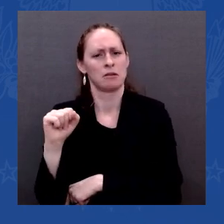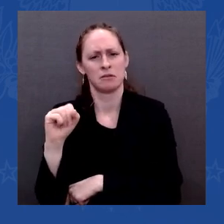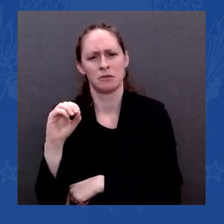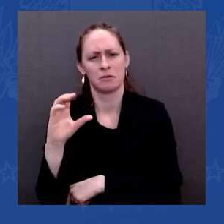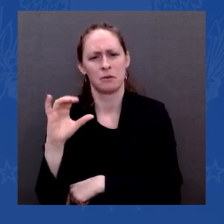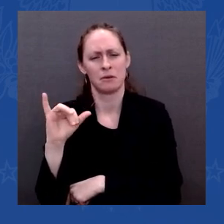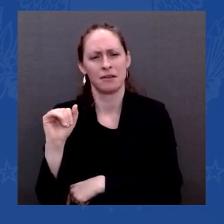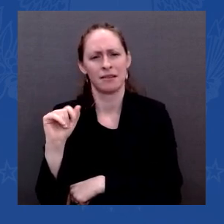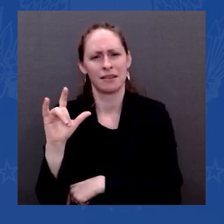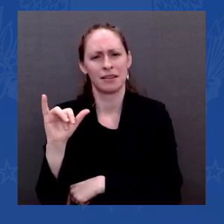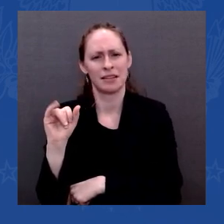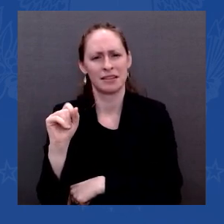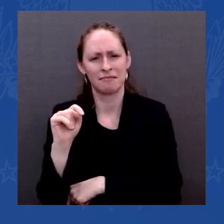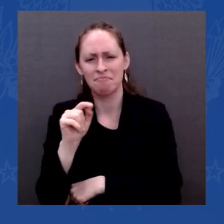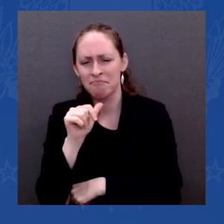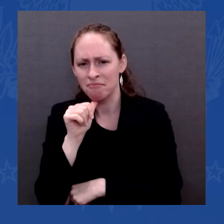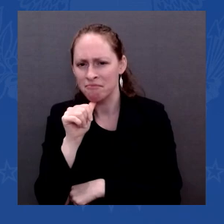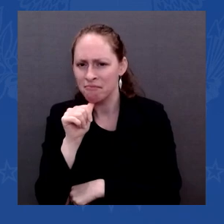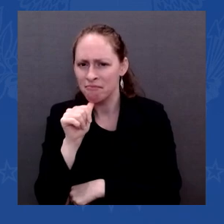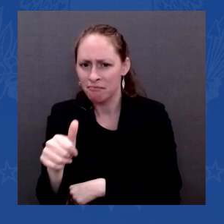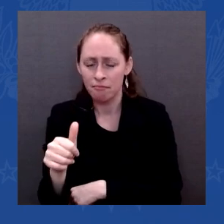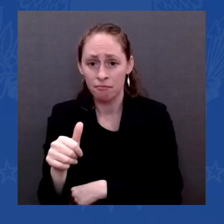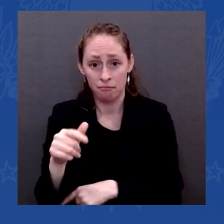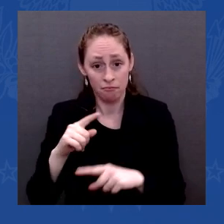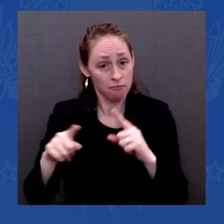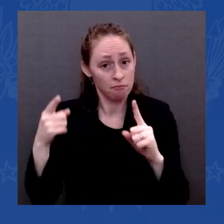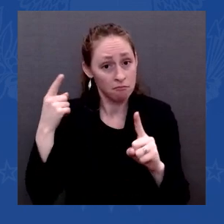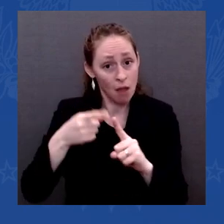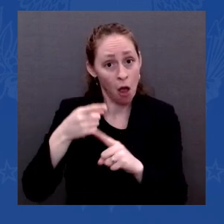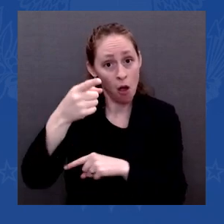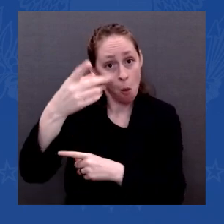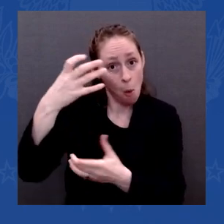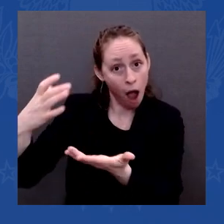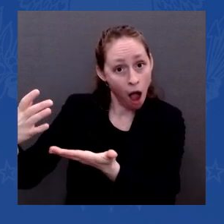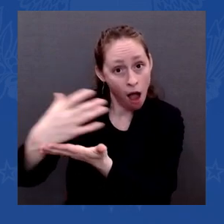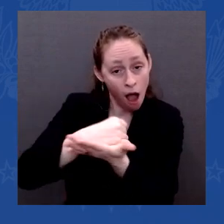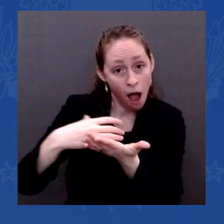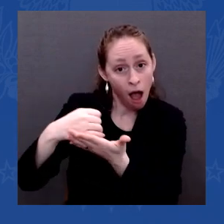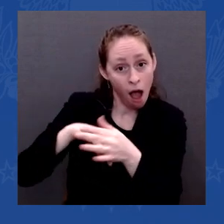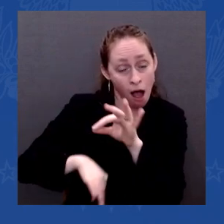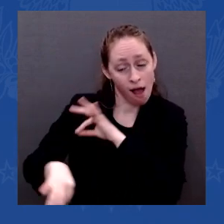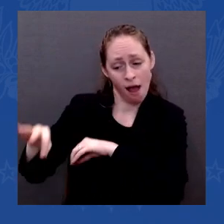Pay a little bit.